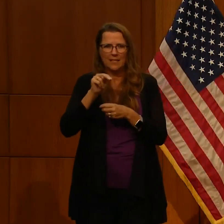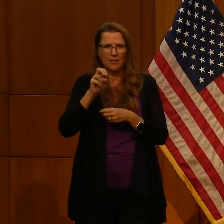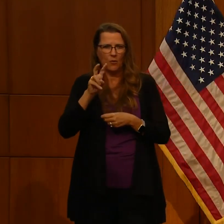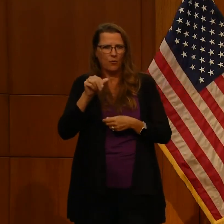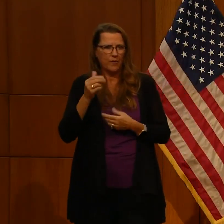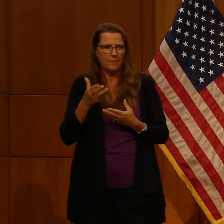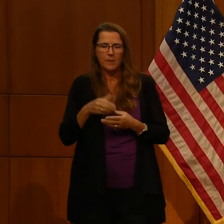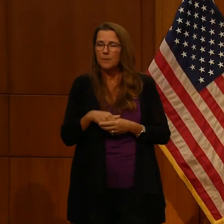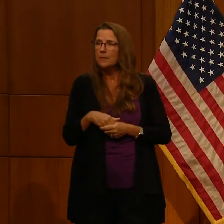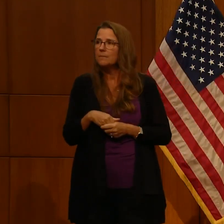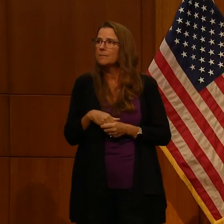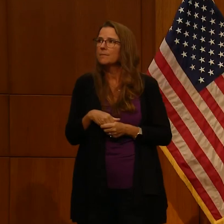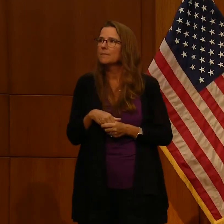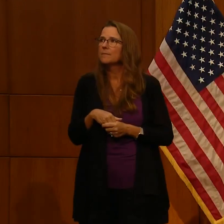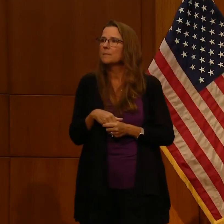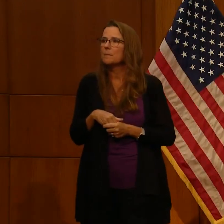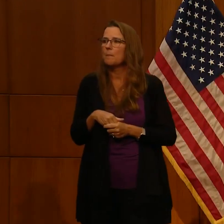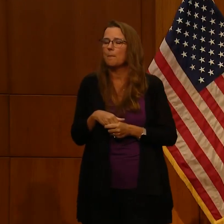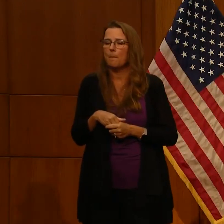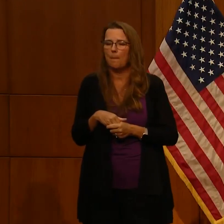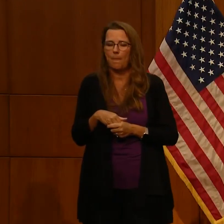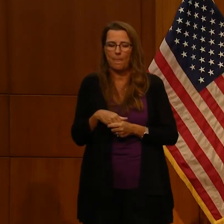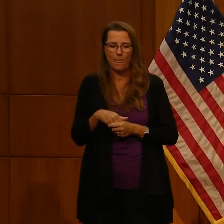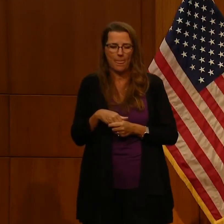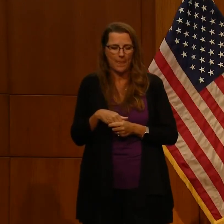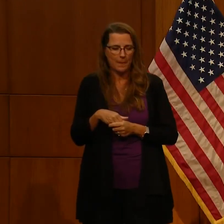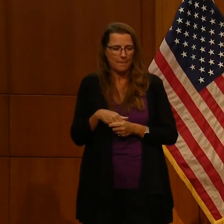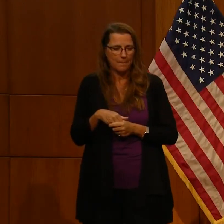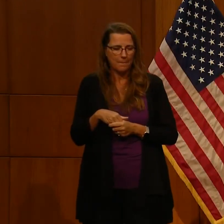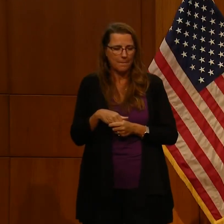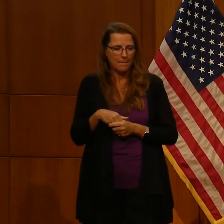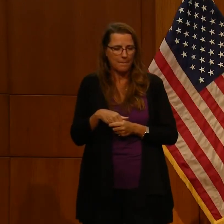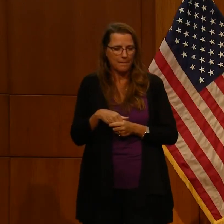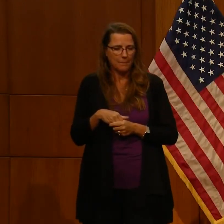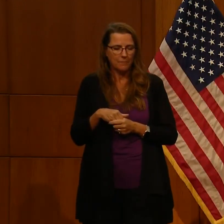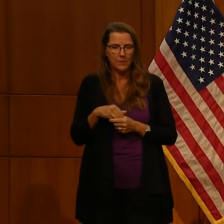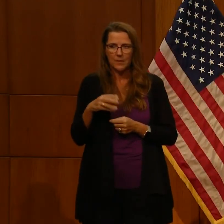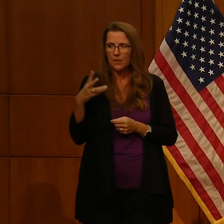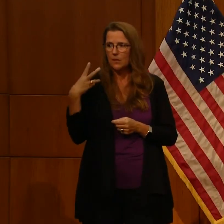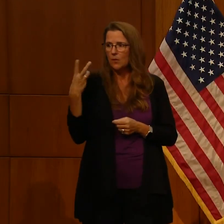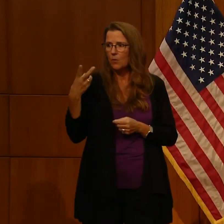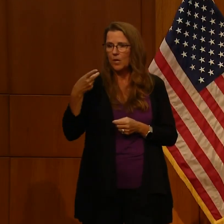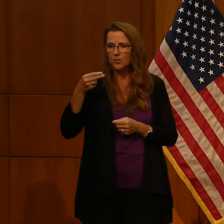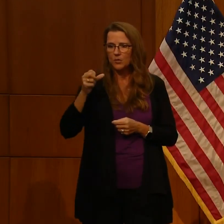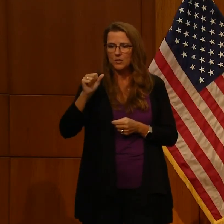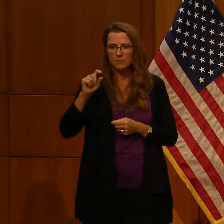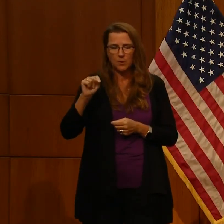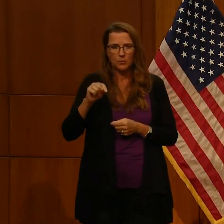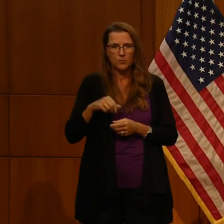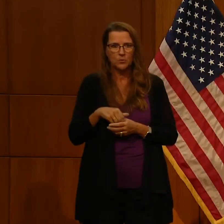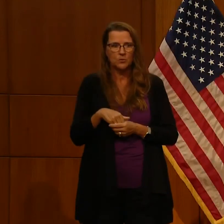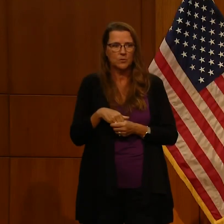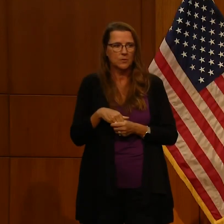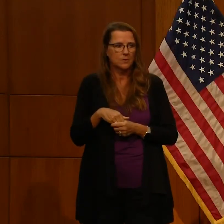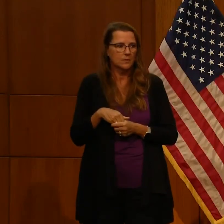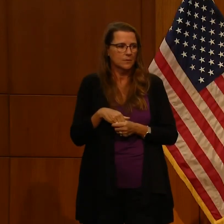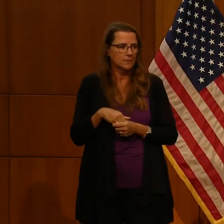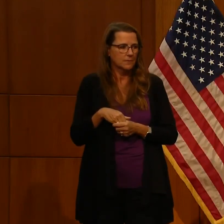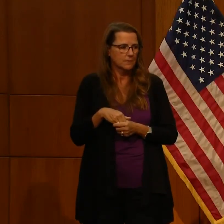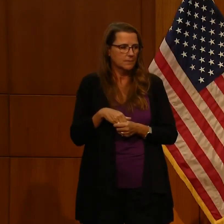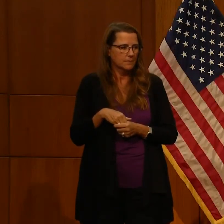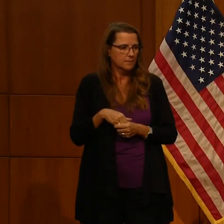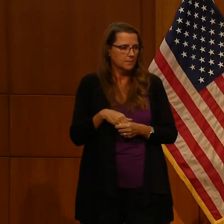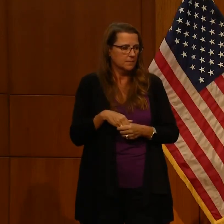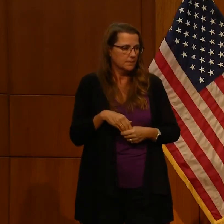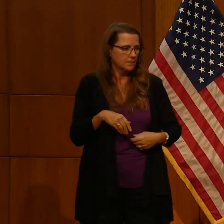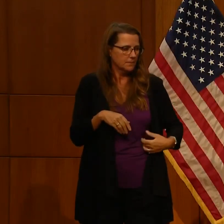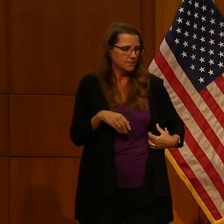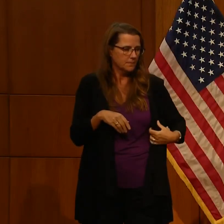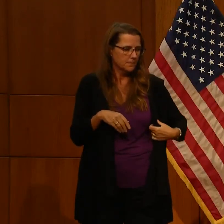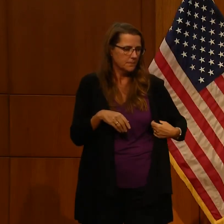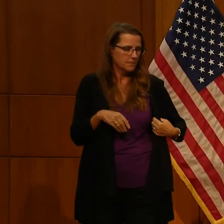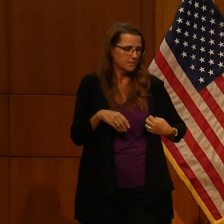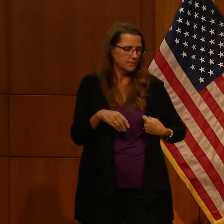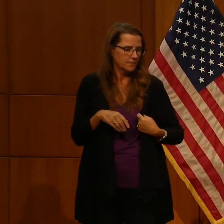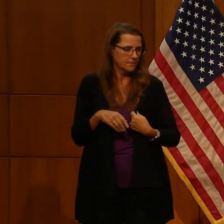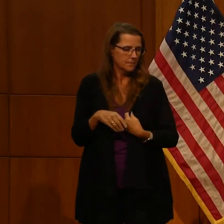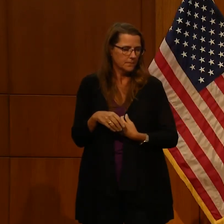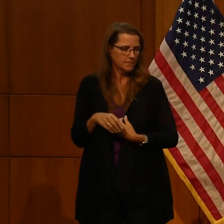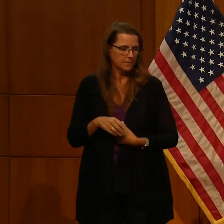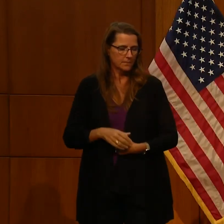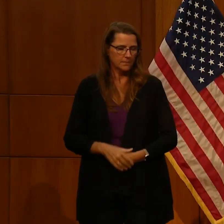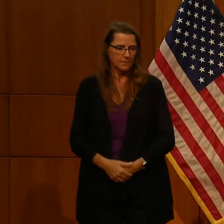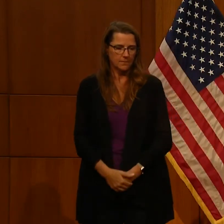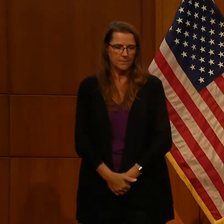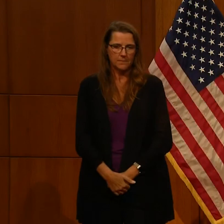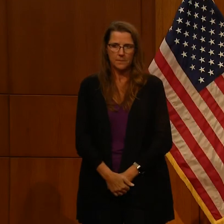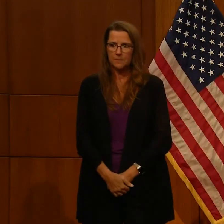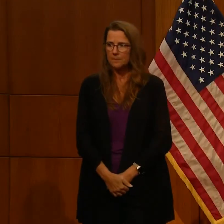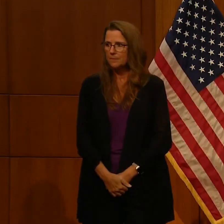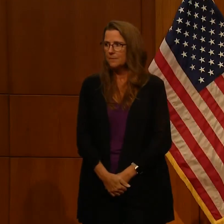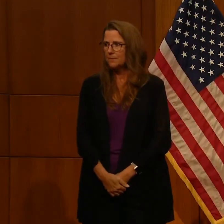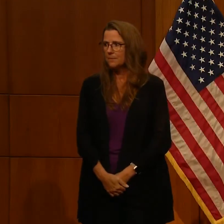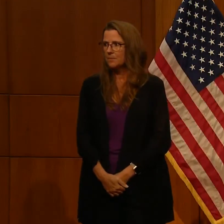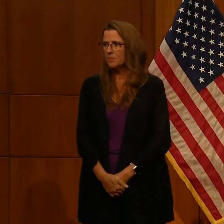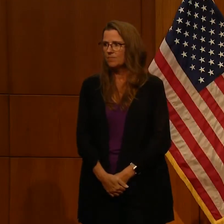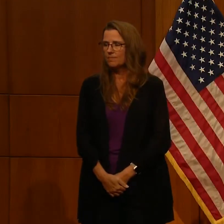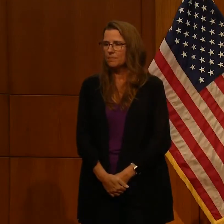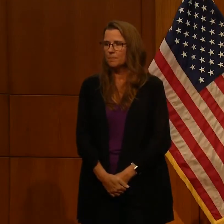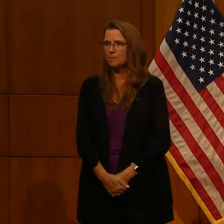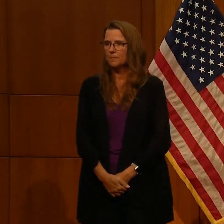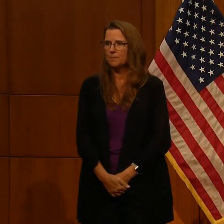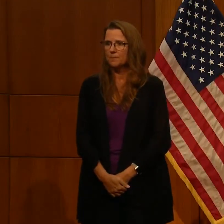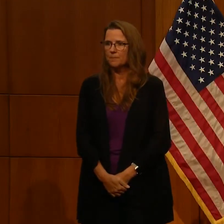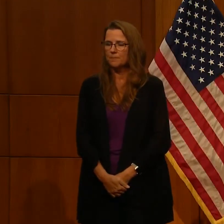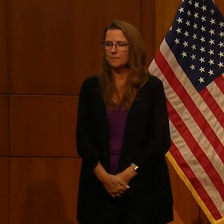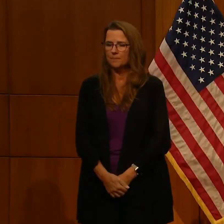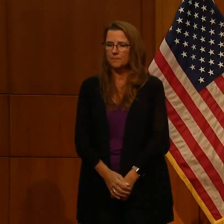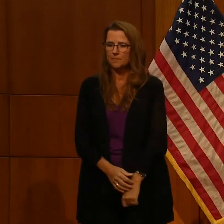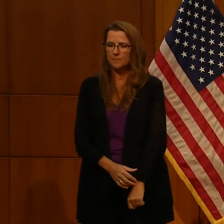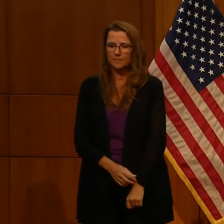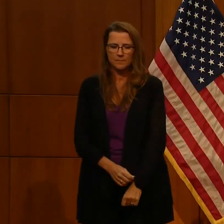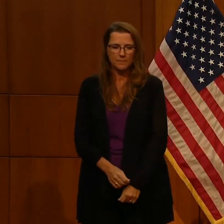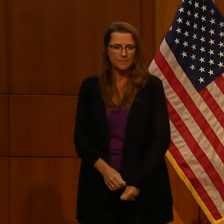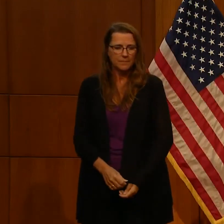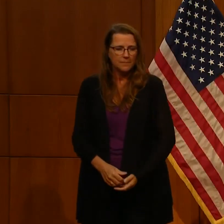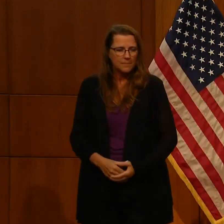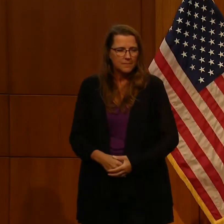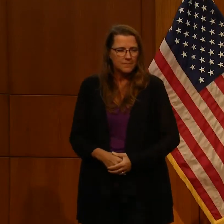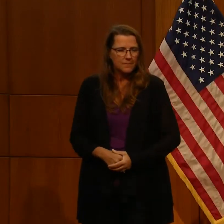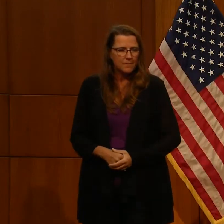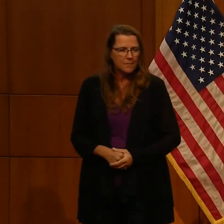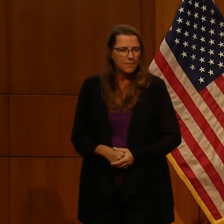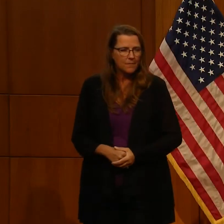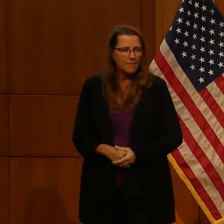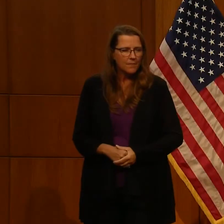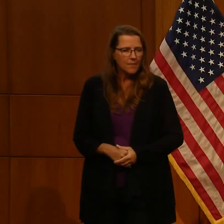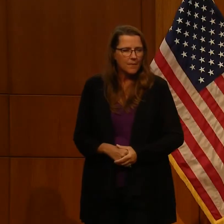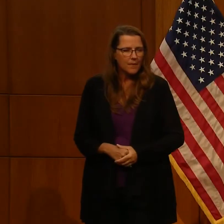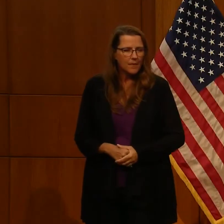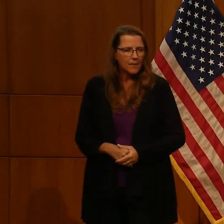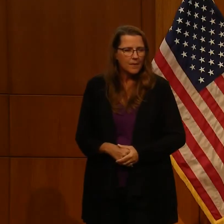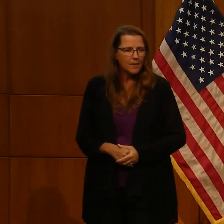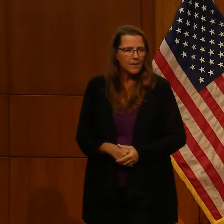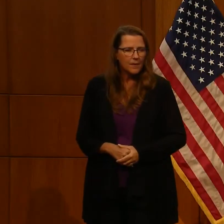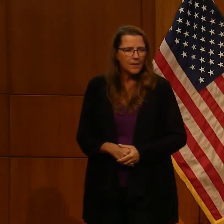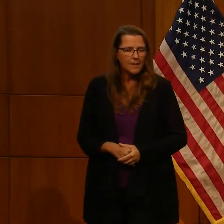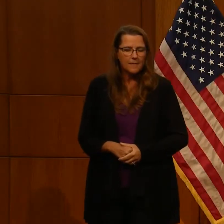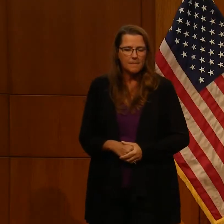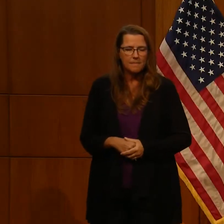INSIDE NOVA? HOW ABOUT DONNA